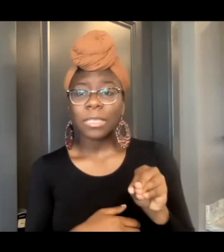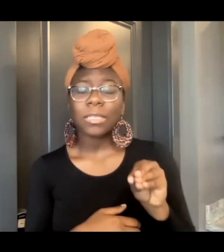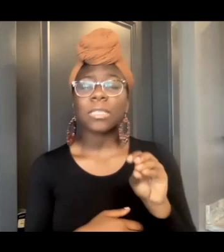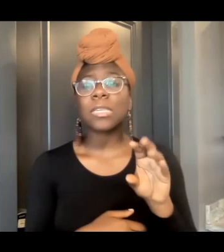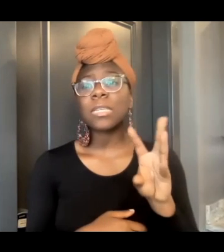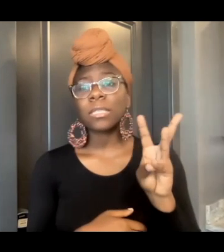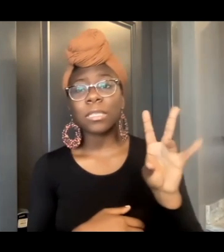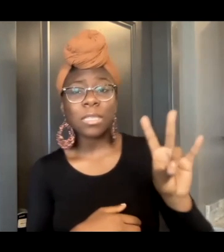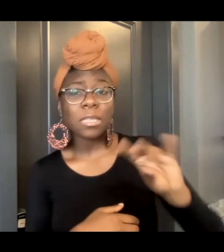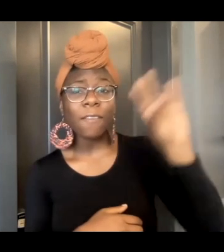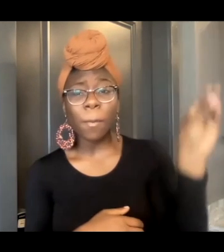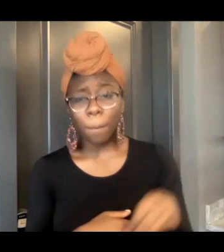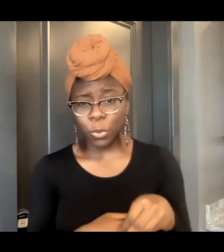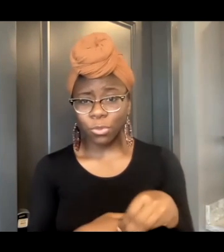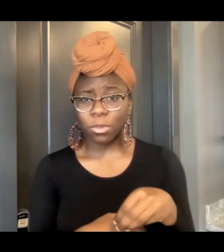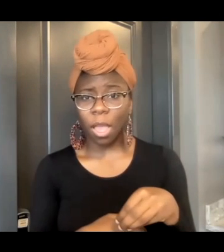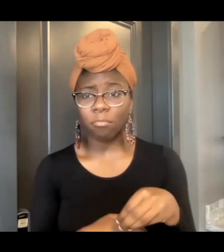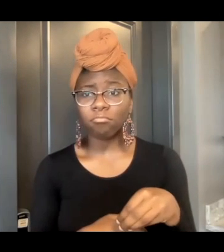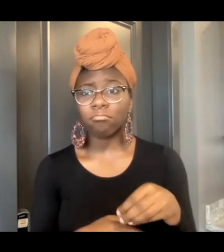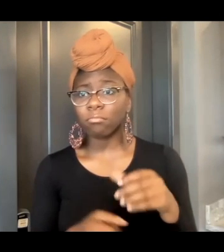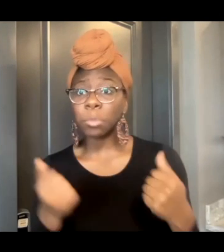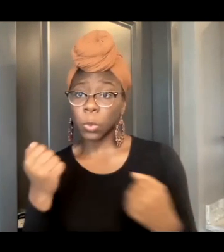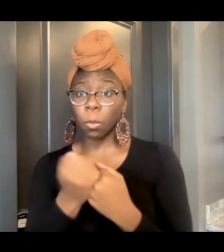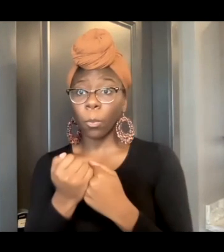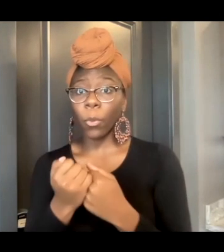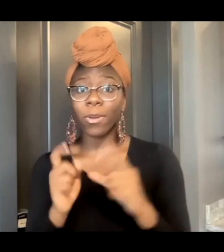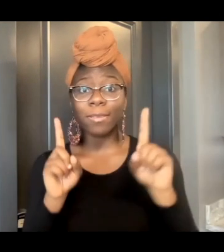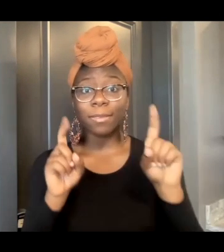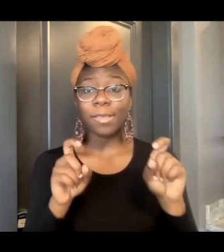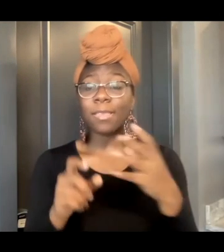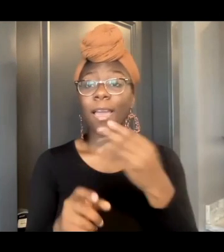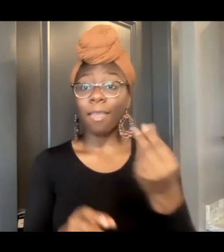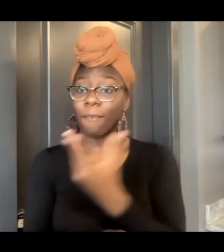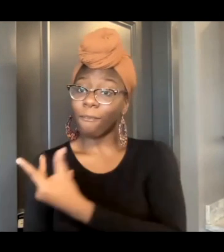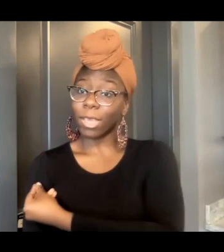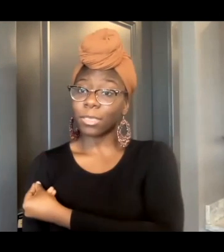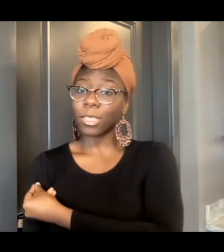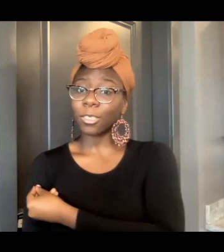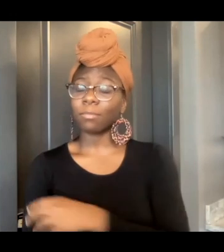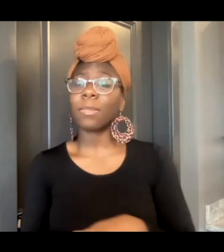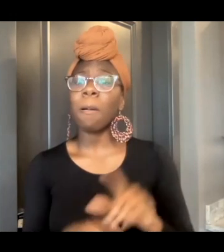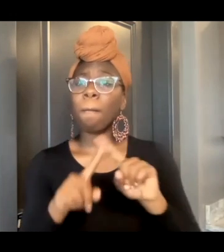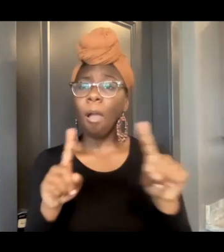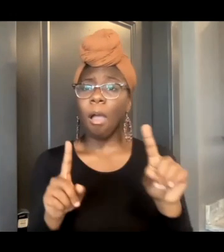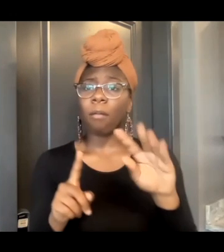About 60-67% were fully supportive of both testing and vaccinations.